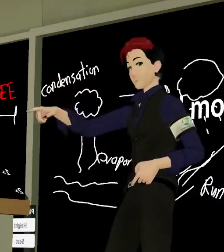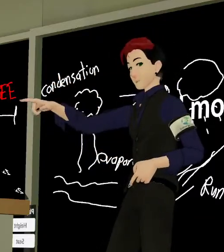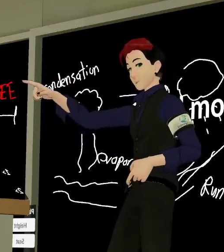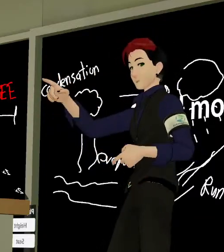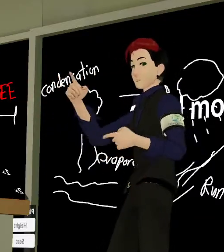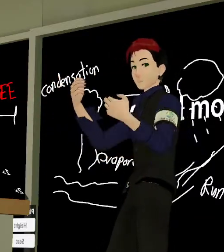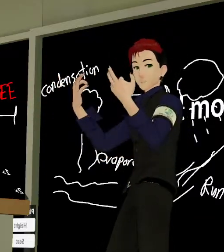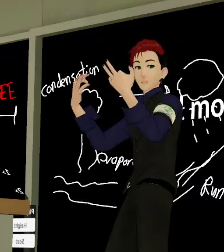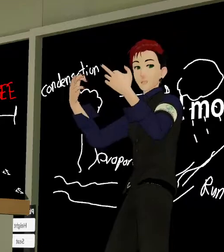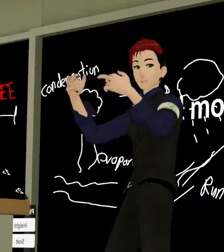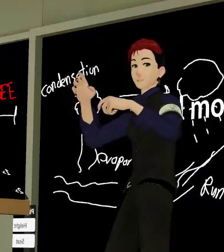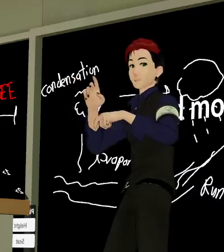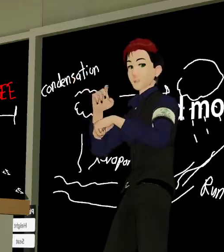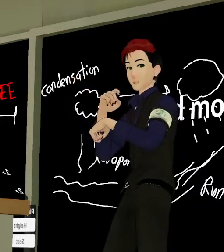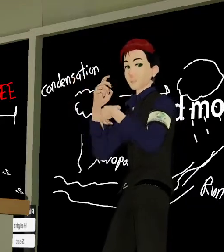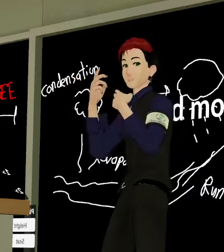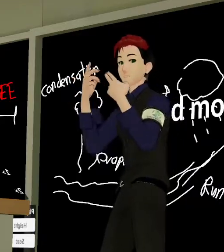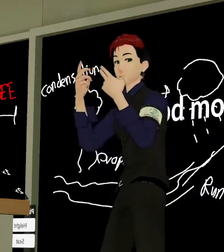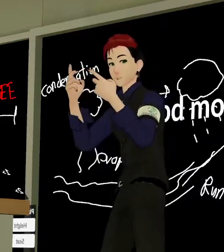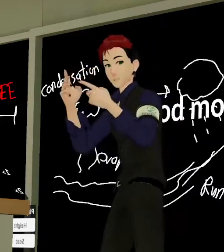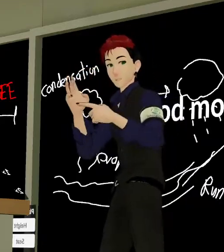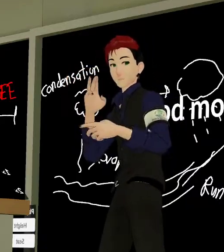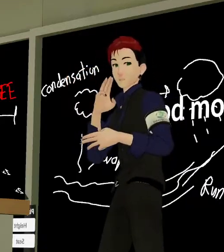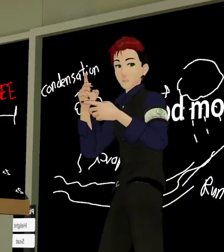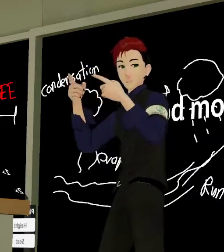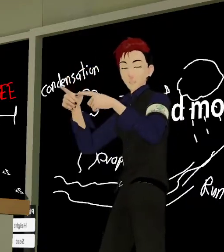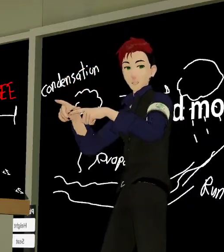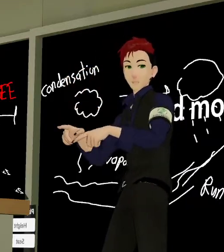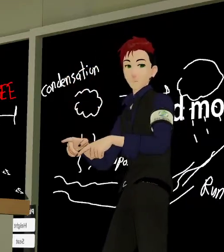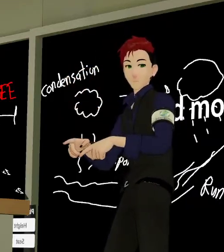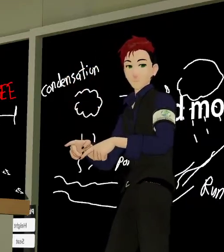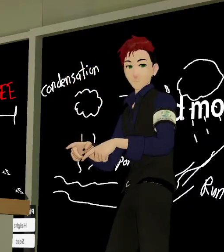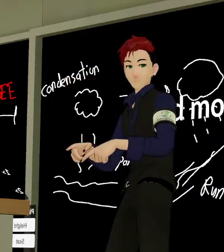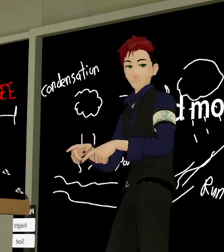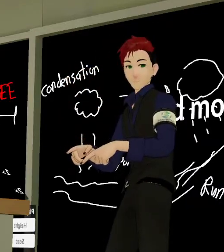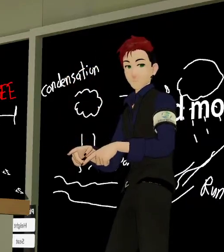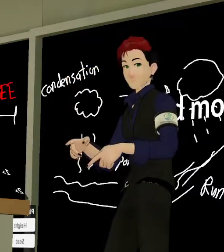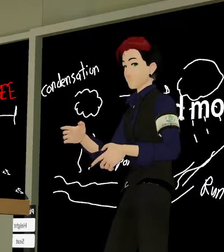you as the audience can actually see the water cycle happen